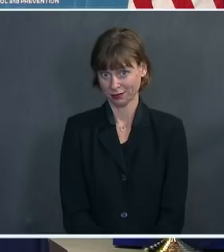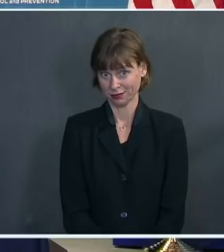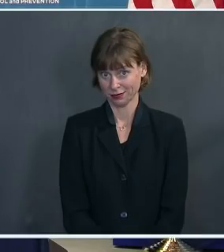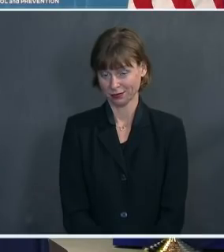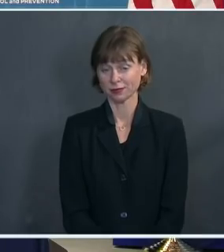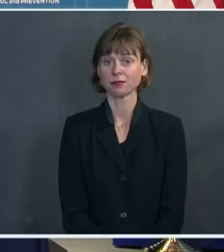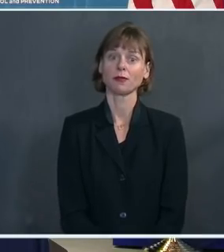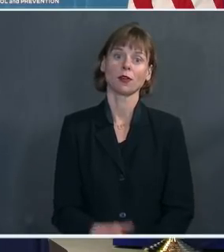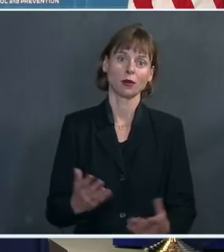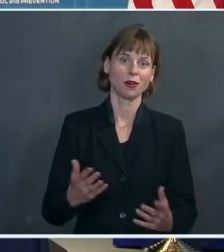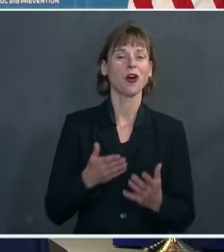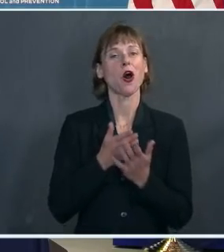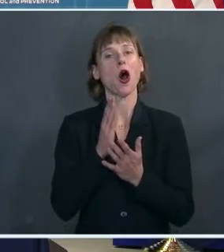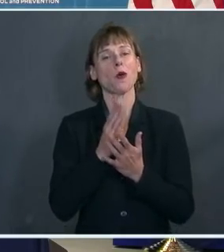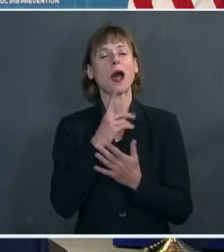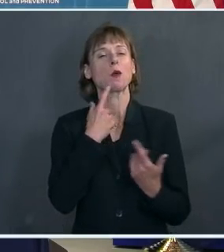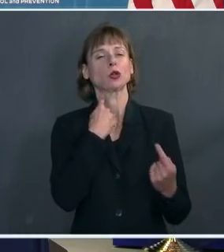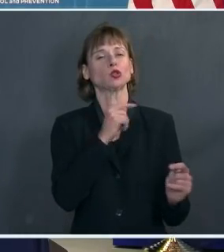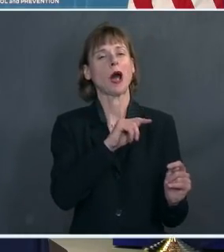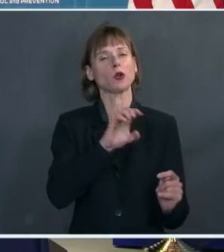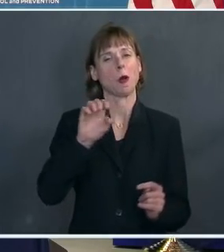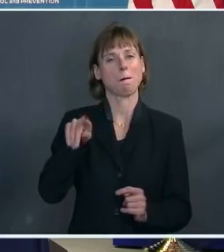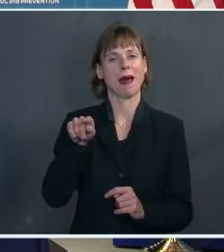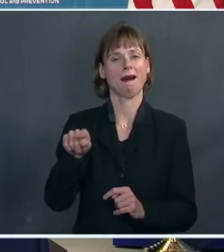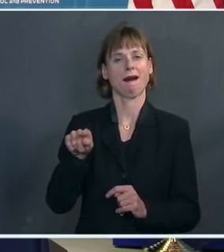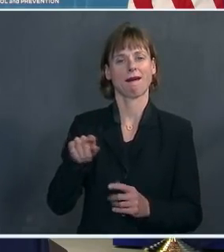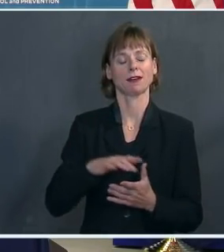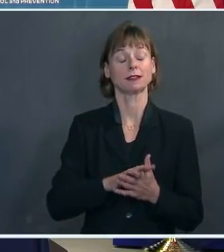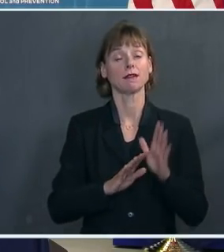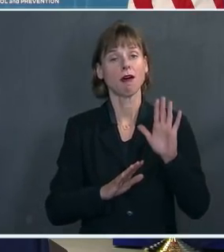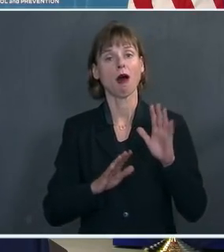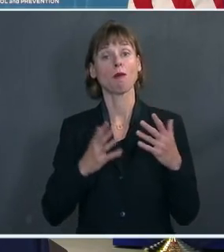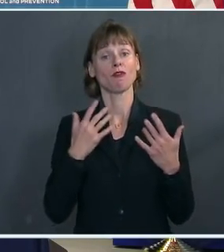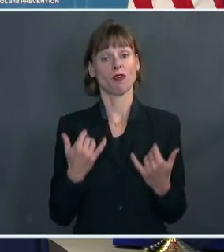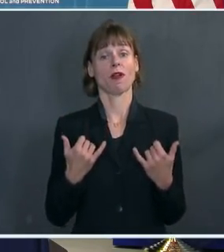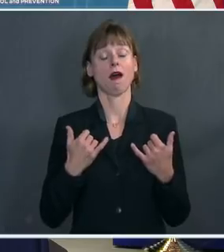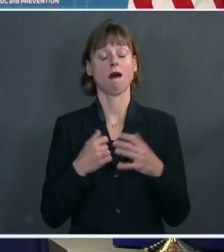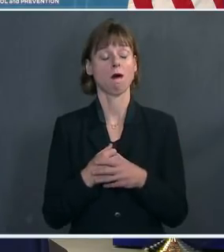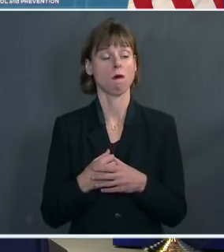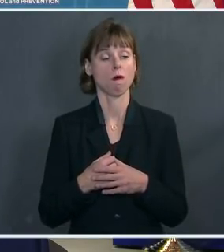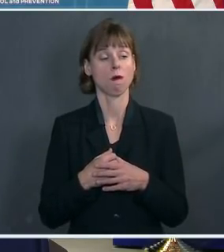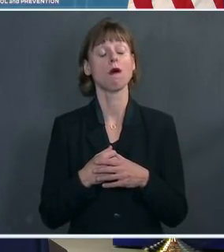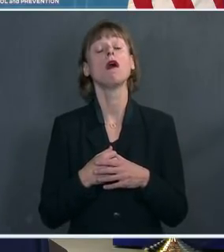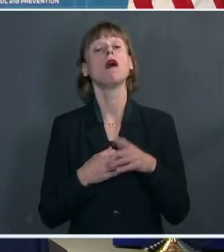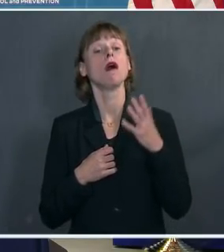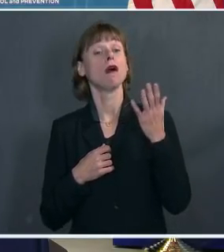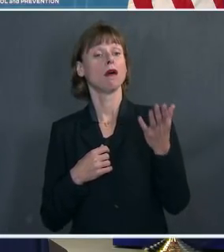Male Speaker: All right. Ed, we'll try to come back to you. In the meantime, let's go to Caroline Chen.